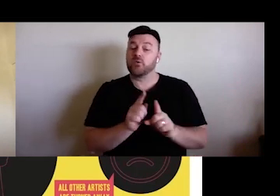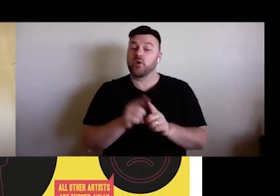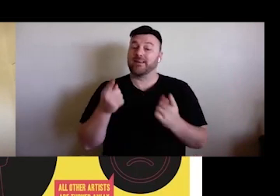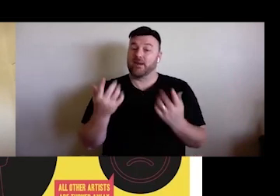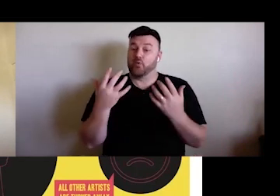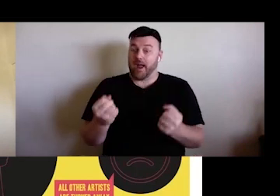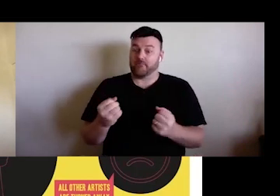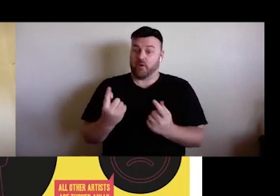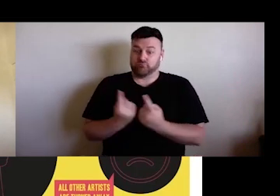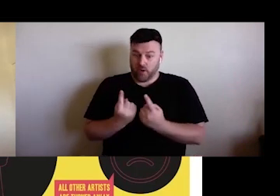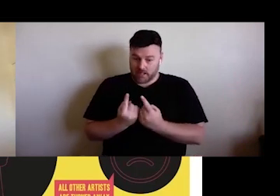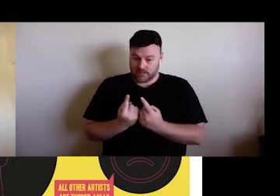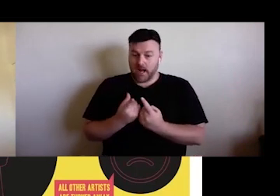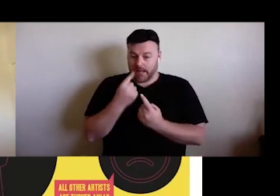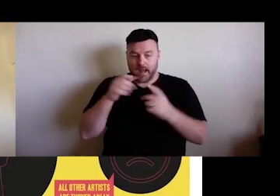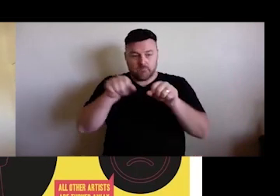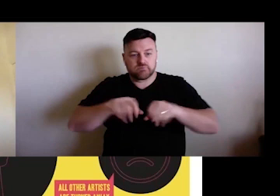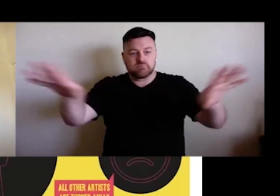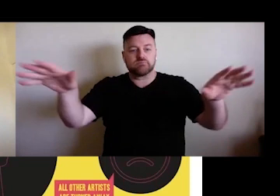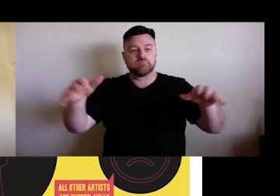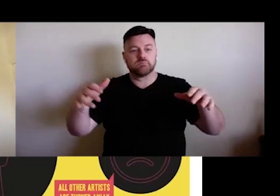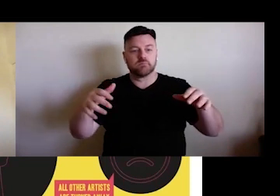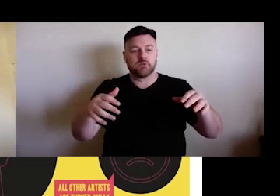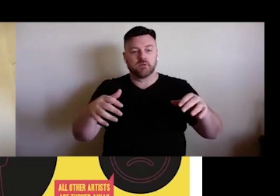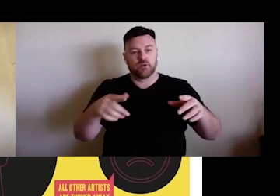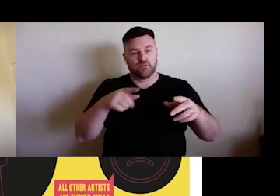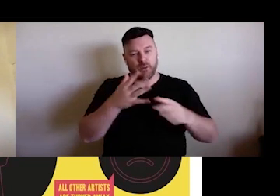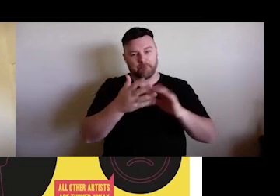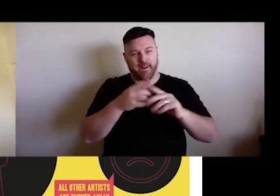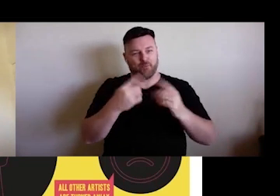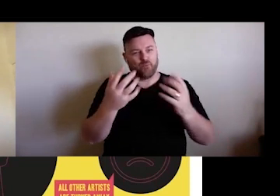audience to do that. About a third of backers are repeat-pledge. So if